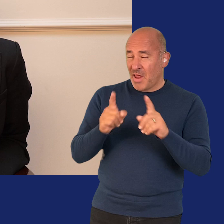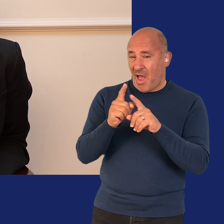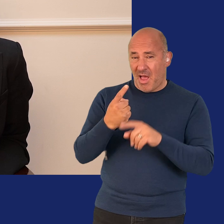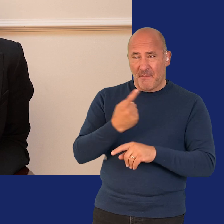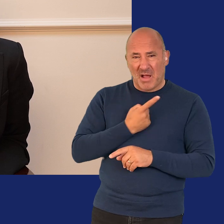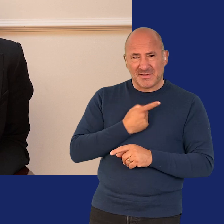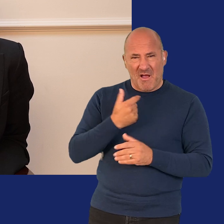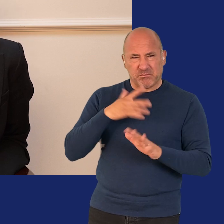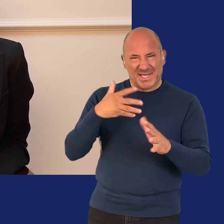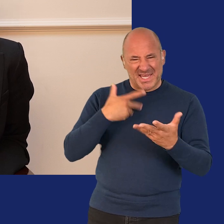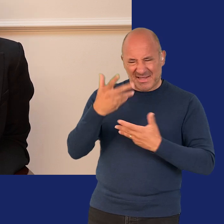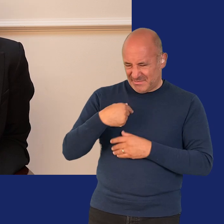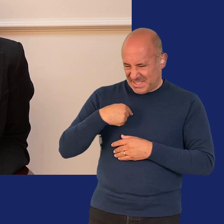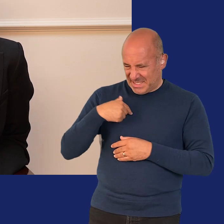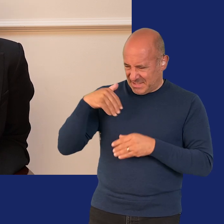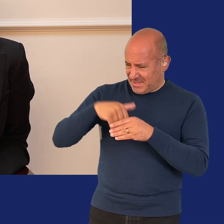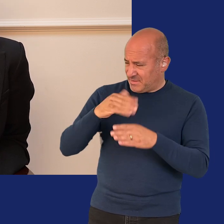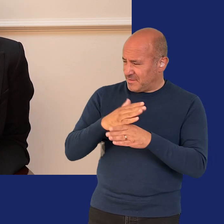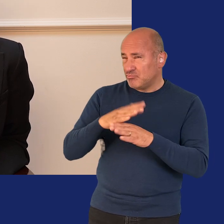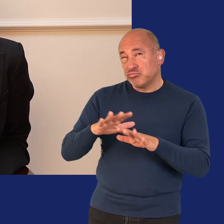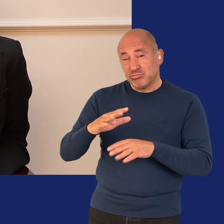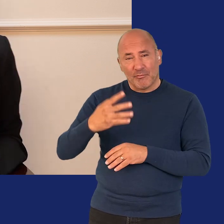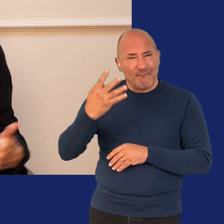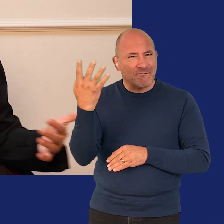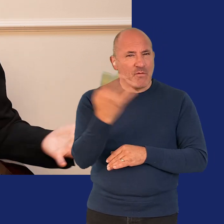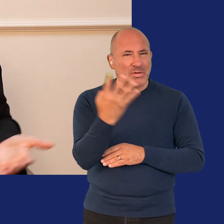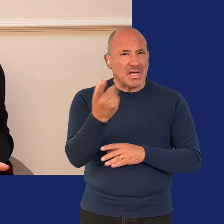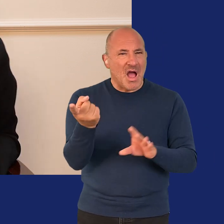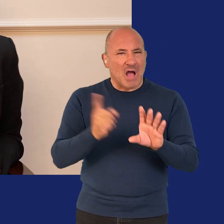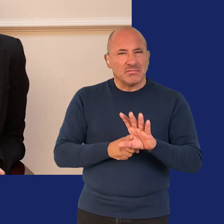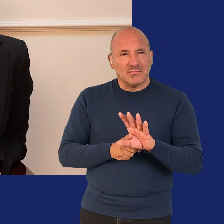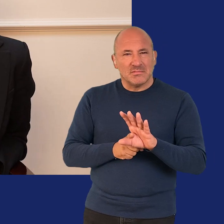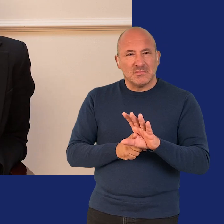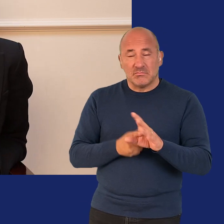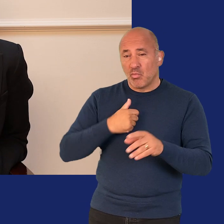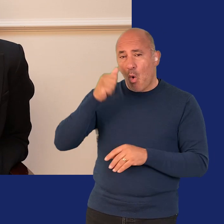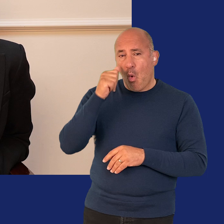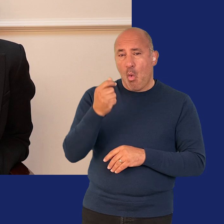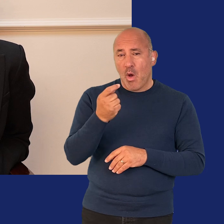If I think about myself, you know, as I said, about 14 ish years, but I know there's been people who have been in the role, you know, a lot longer.